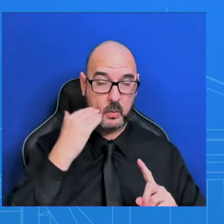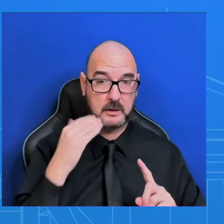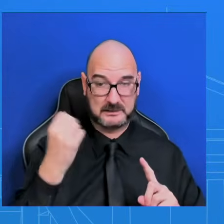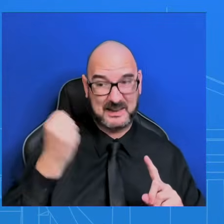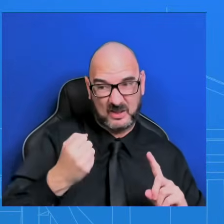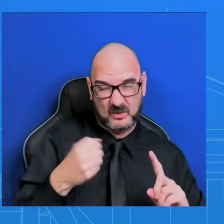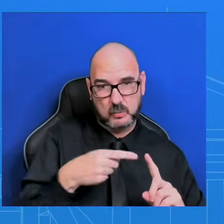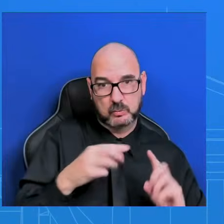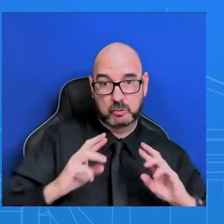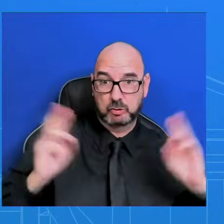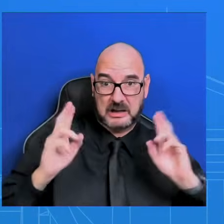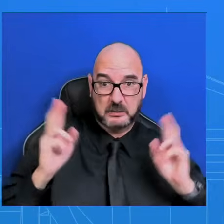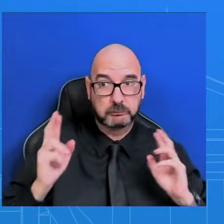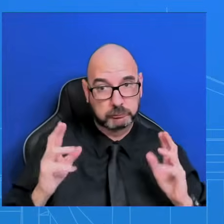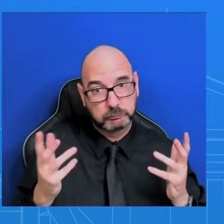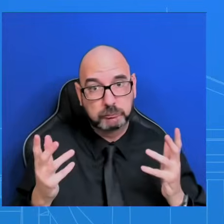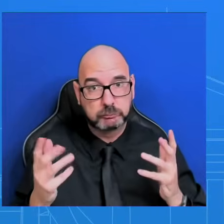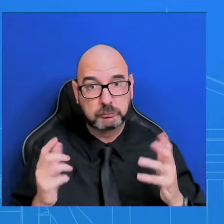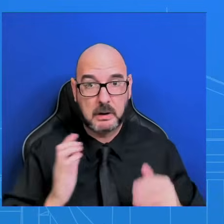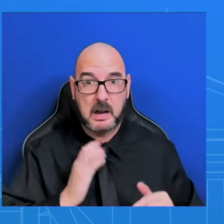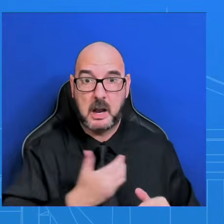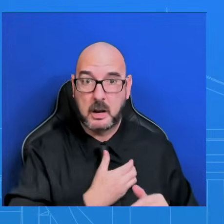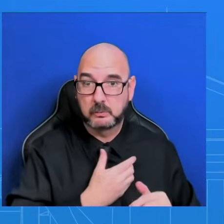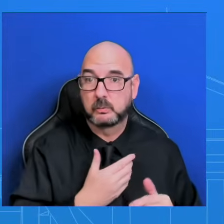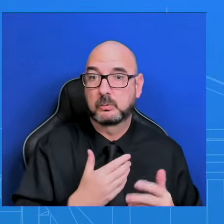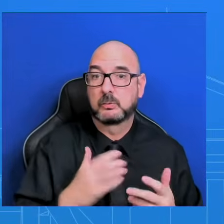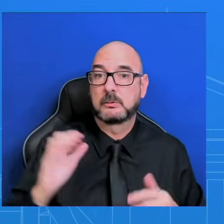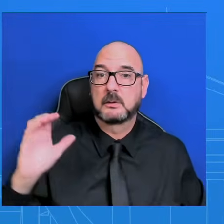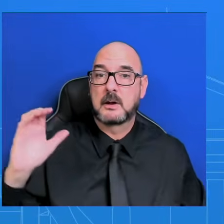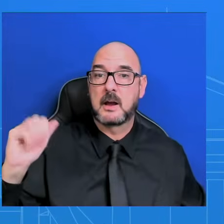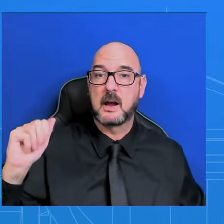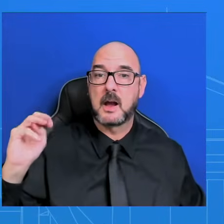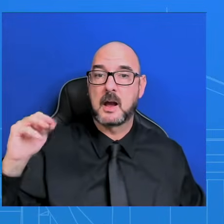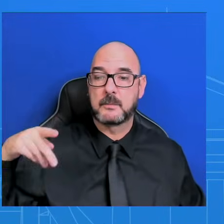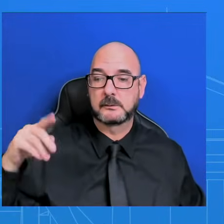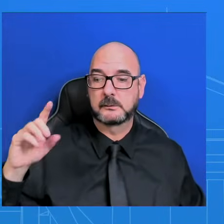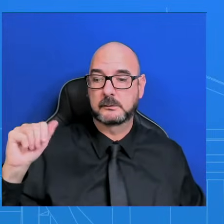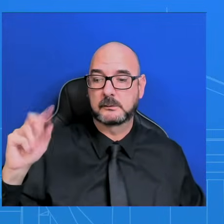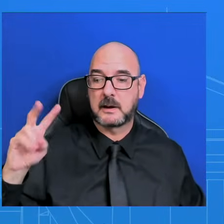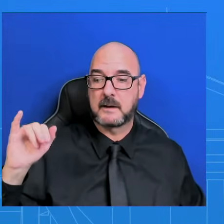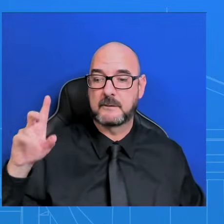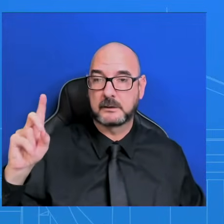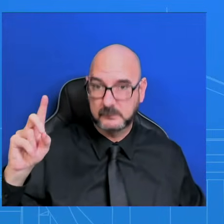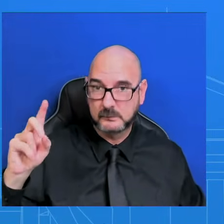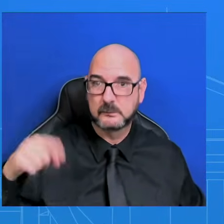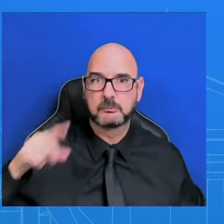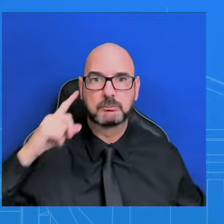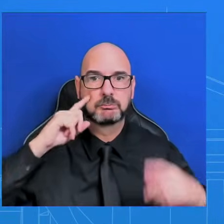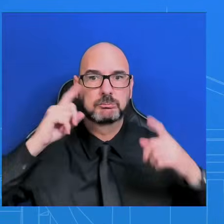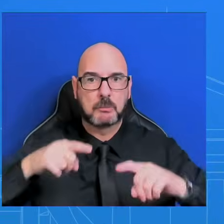You saw in Camp David a historic agreement between Japan and South Korea to improve trilateral cooperation;